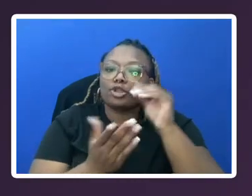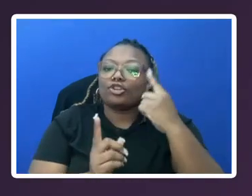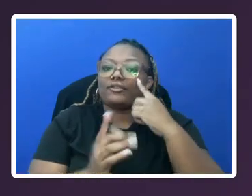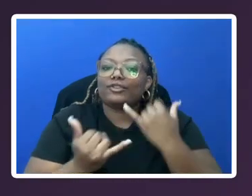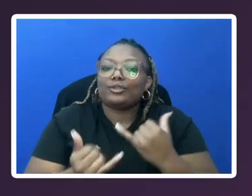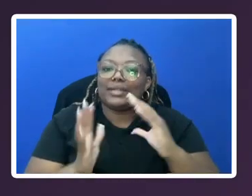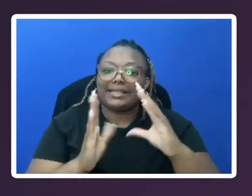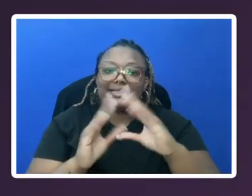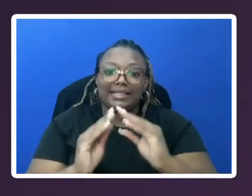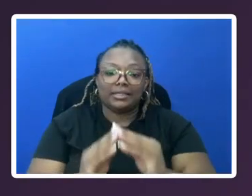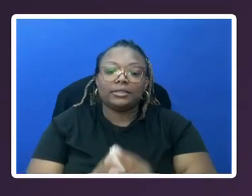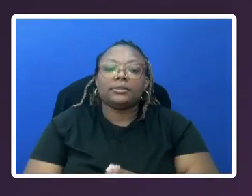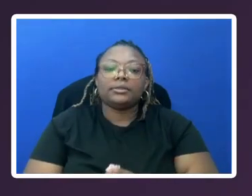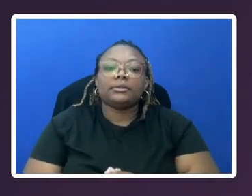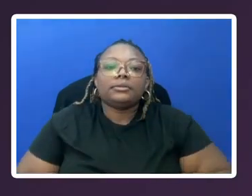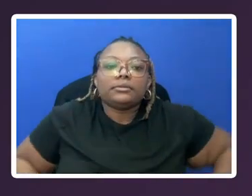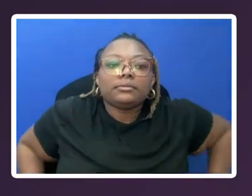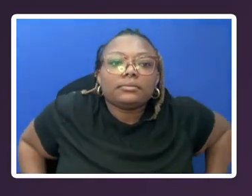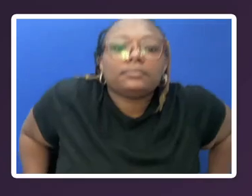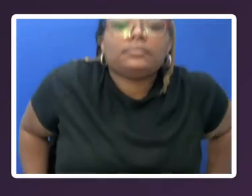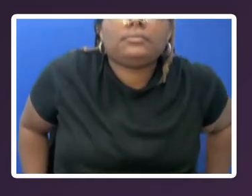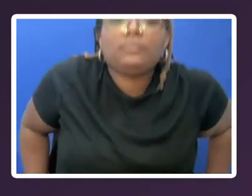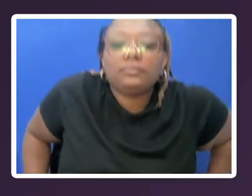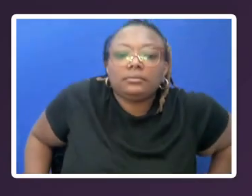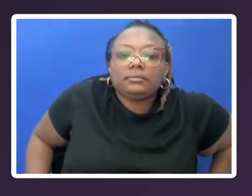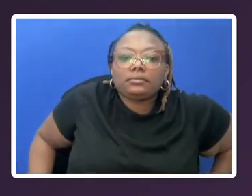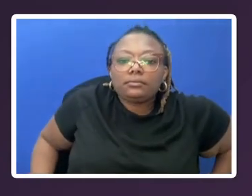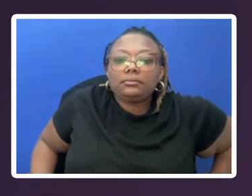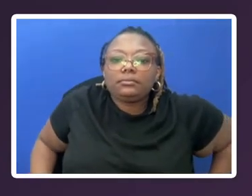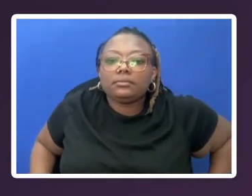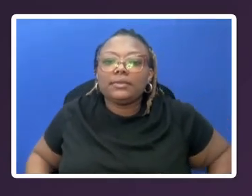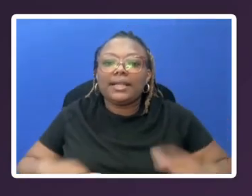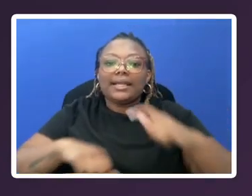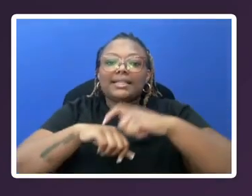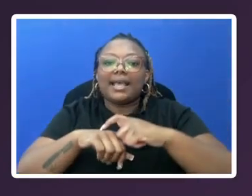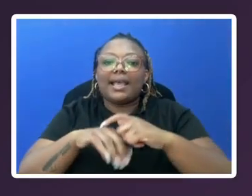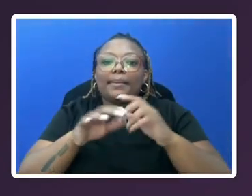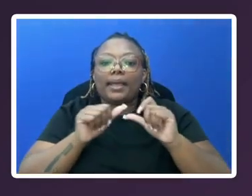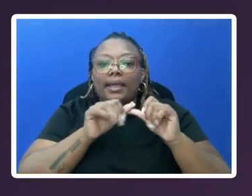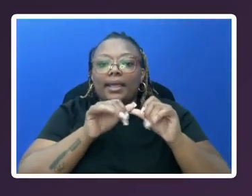Time, Continuity, and Change. I'd like to now turn it over to my colleague,